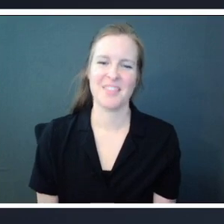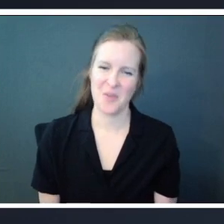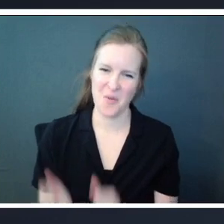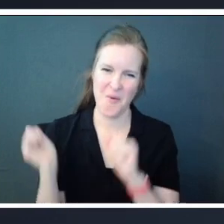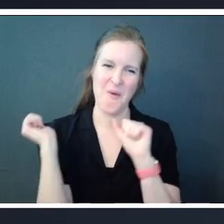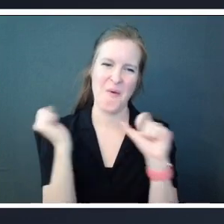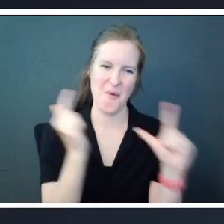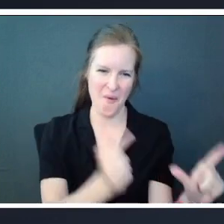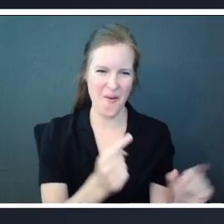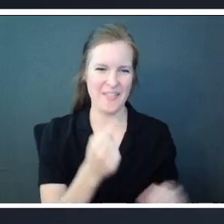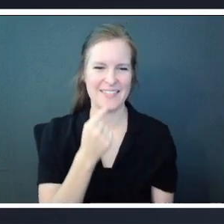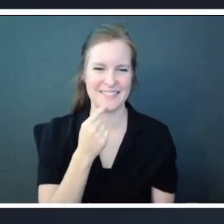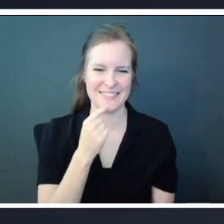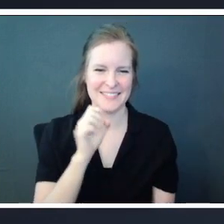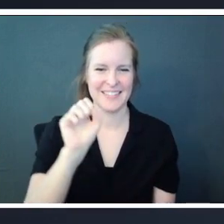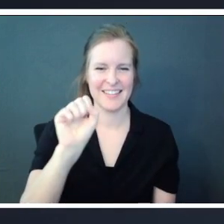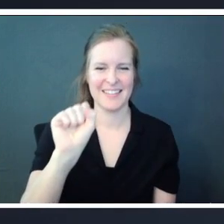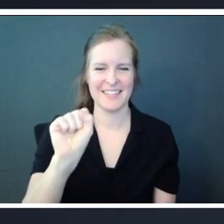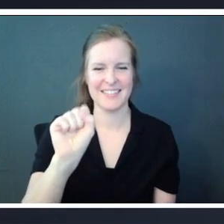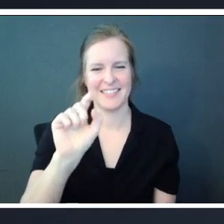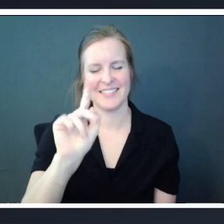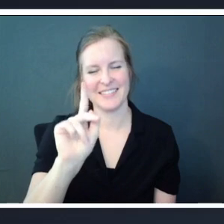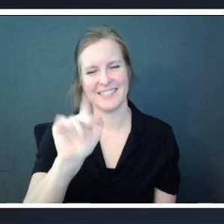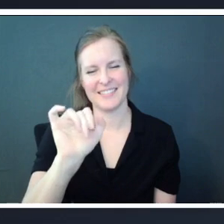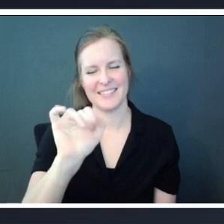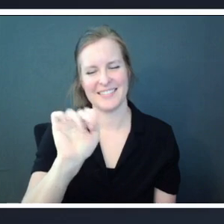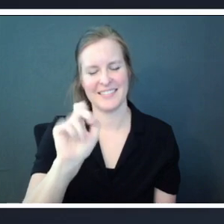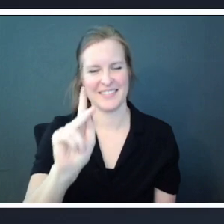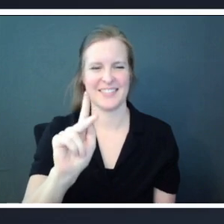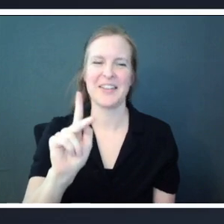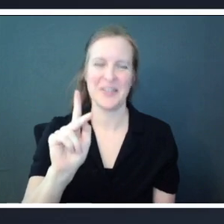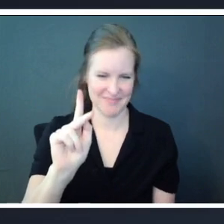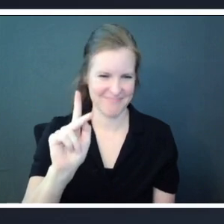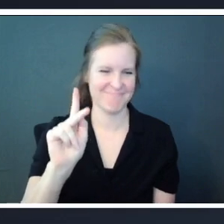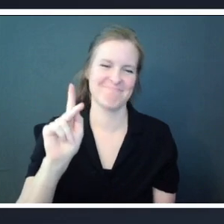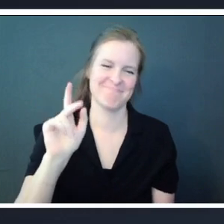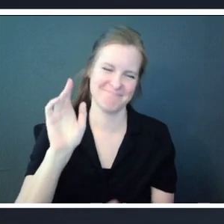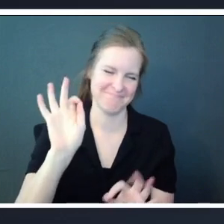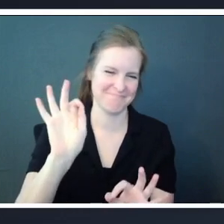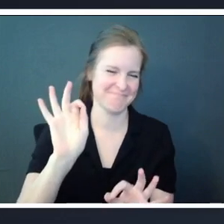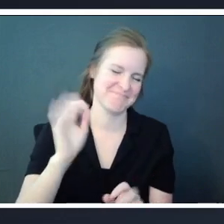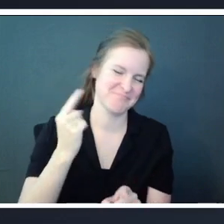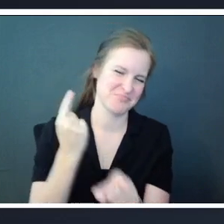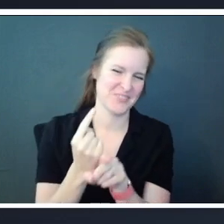100 percent skink. Nice job, everybody. Okay, so now I'm going to show you a little